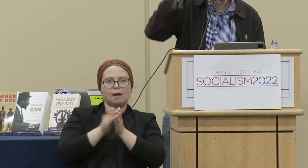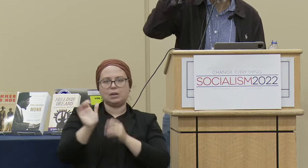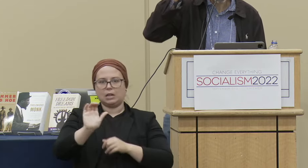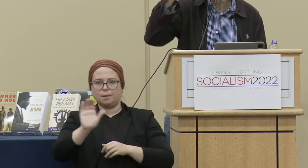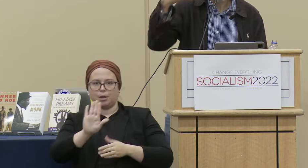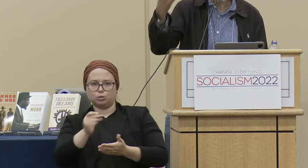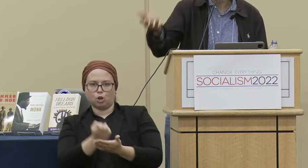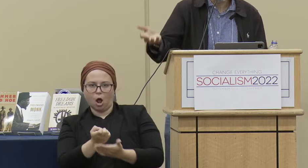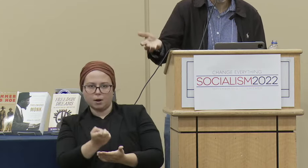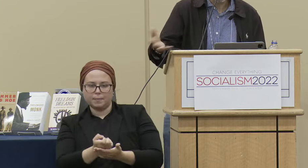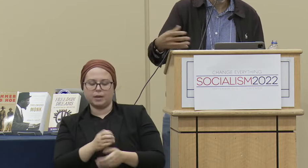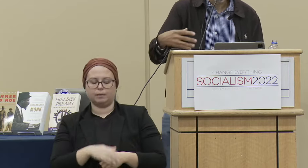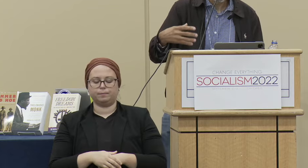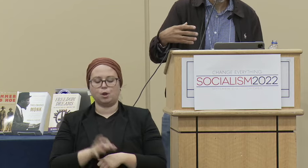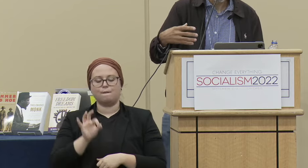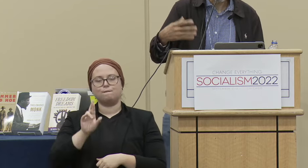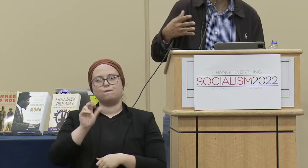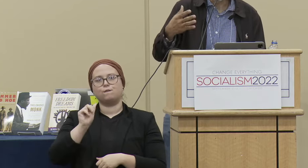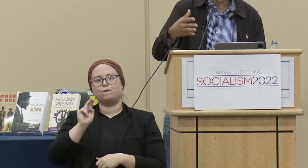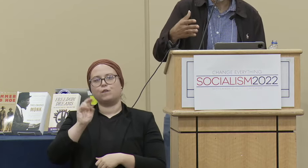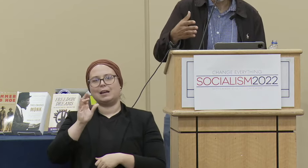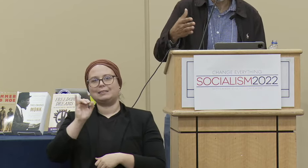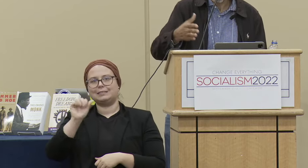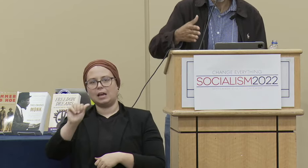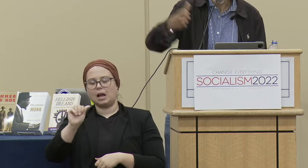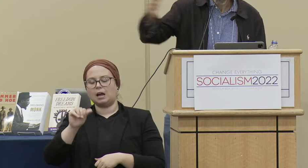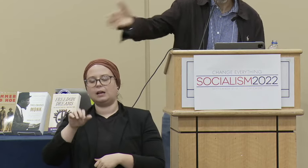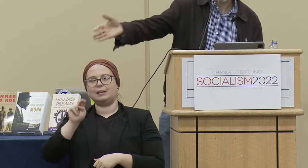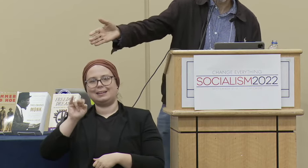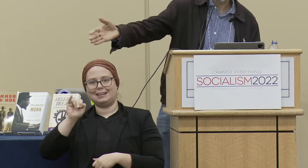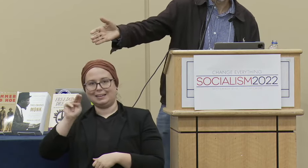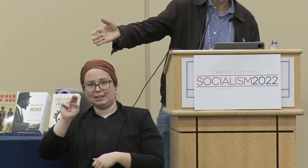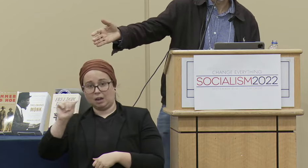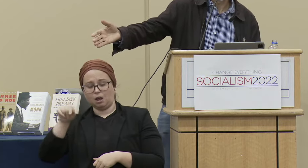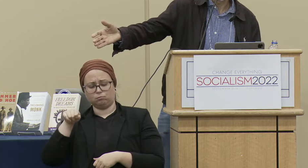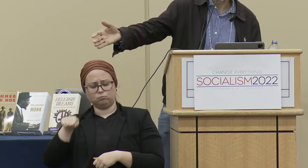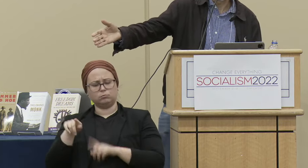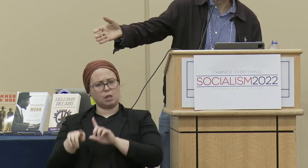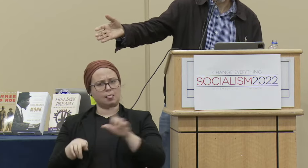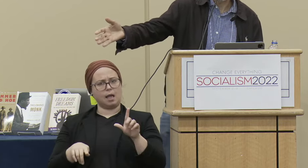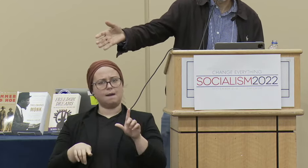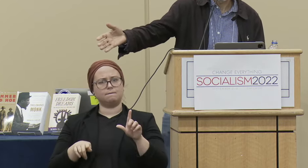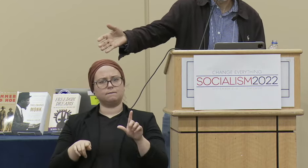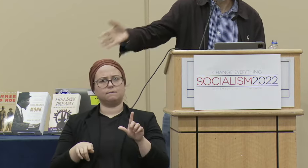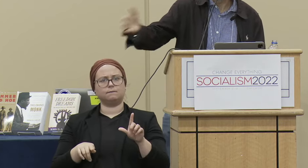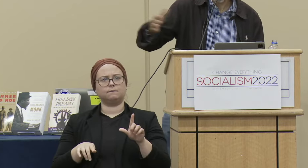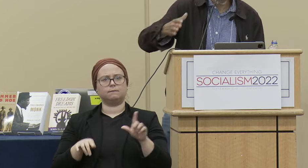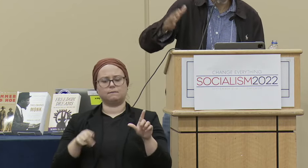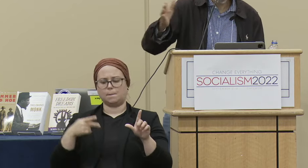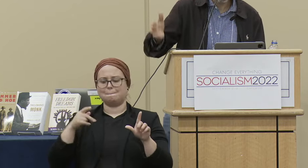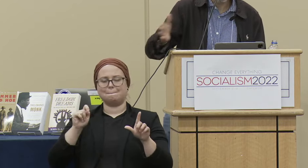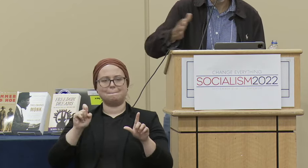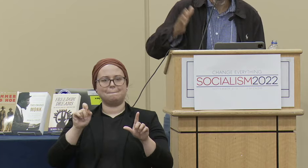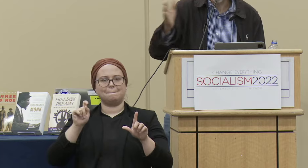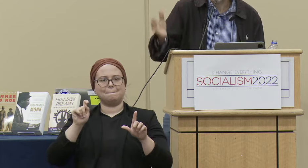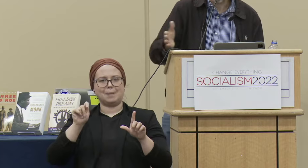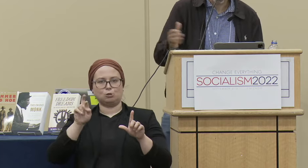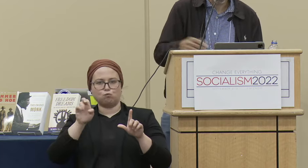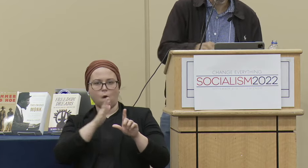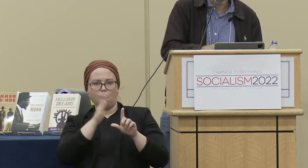economy. And Francia Meena, to be clear, she's on the left of